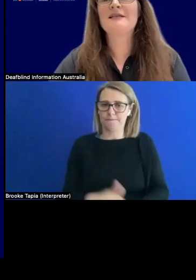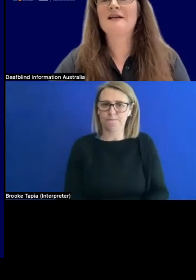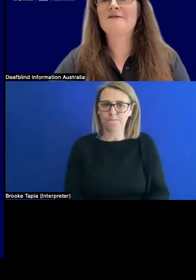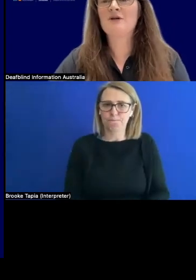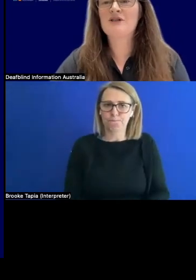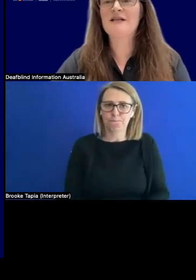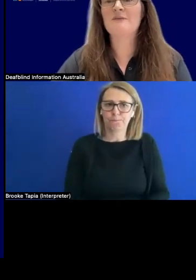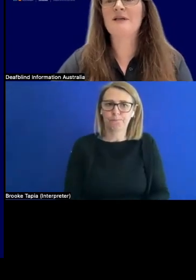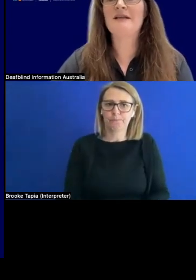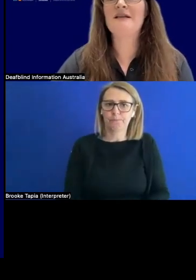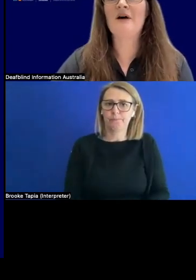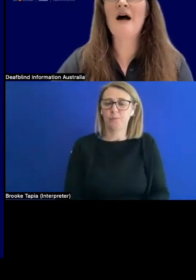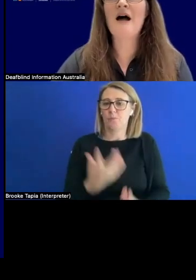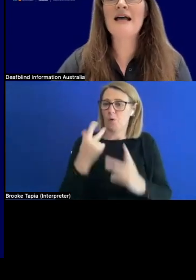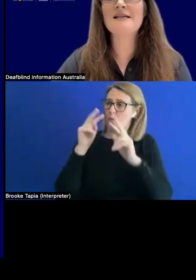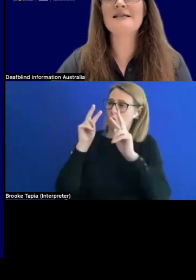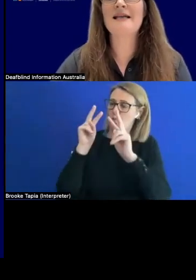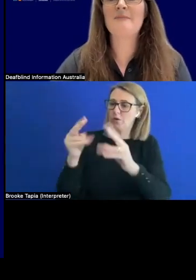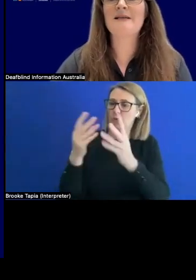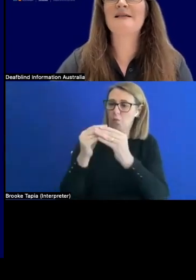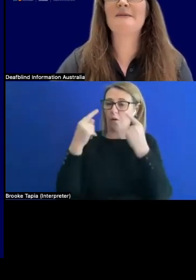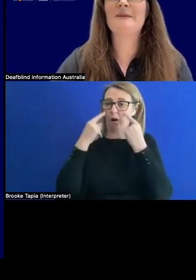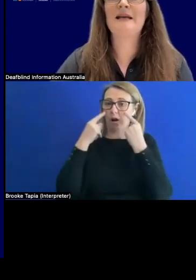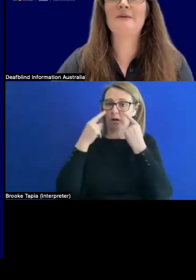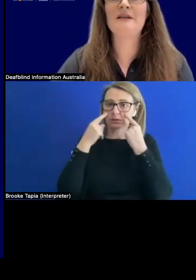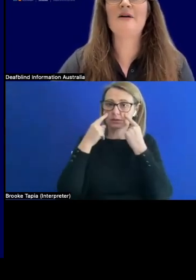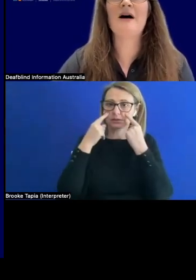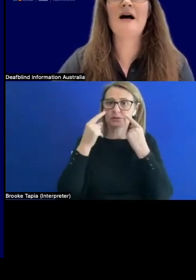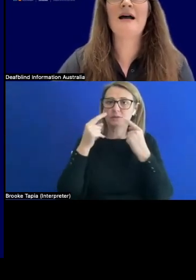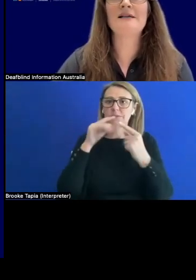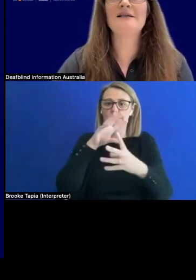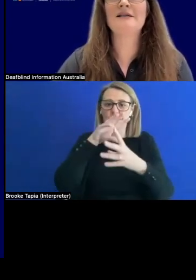instead of watching with your eyes and participating with your eyes,